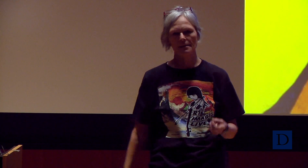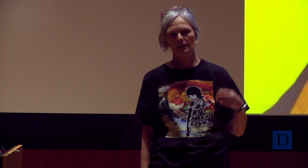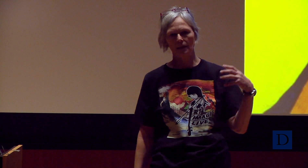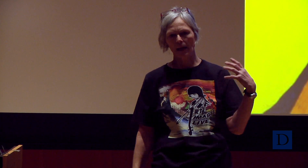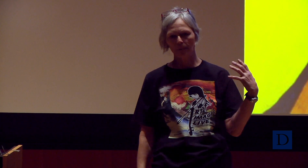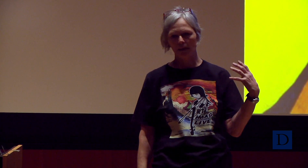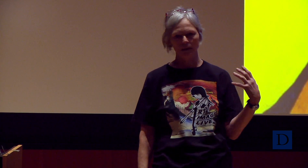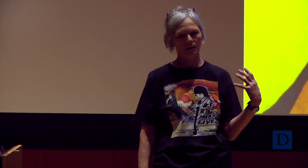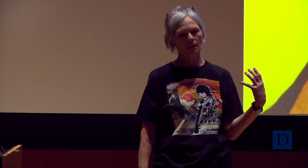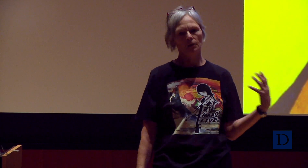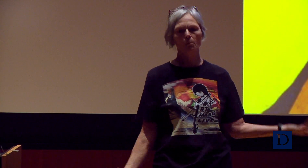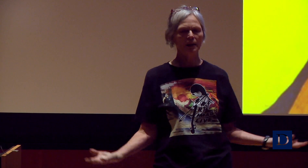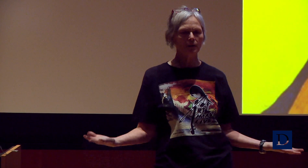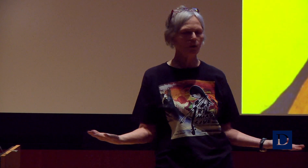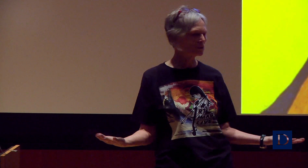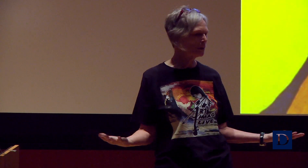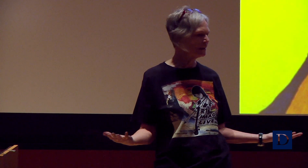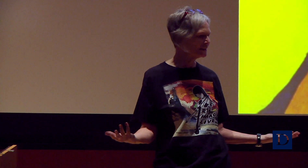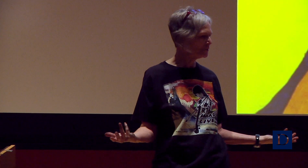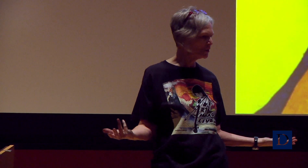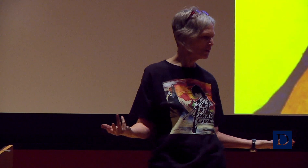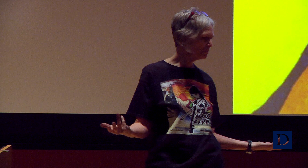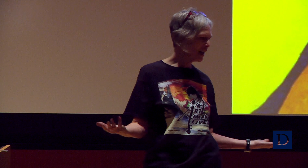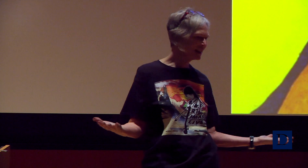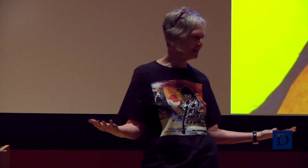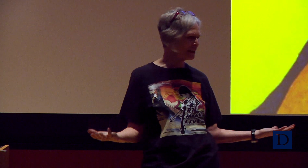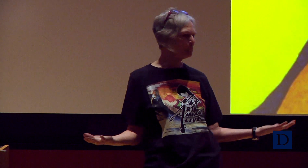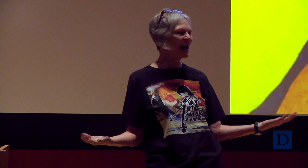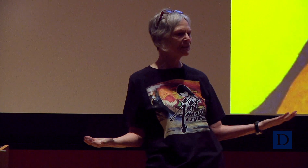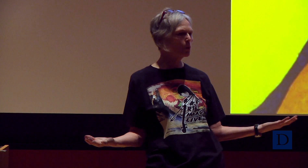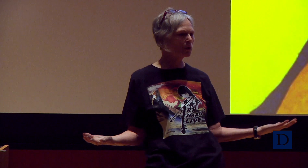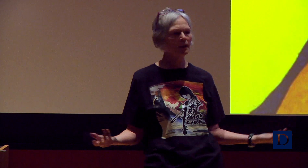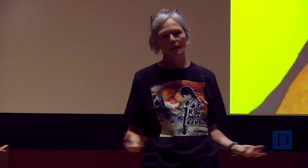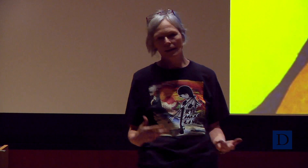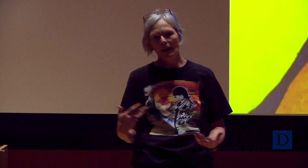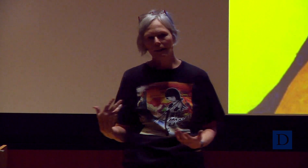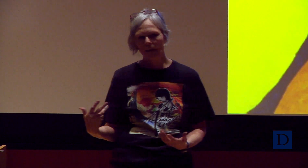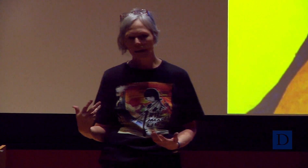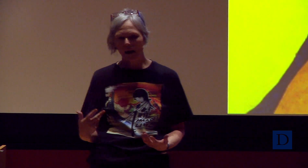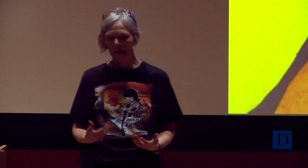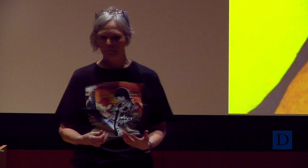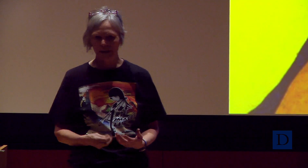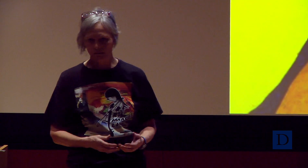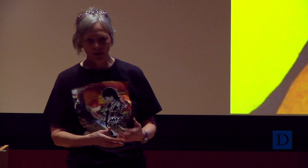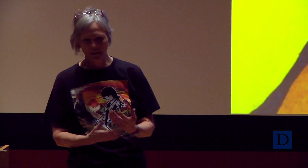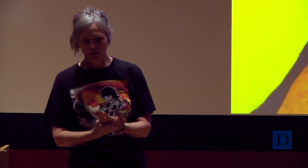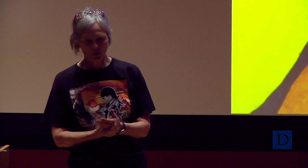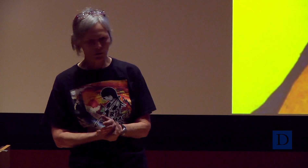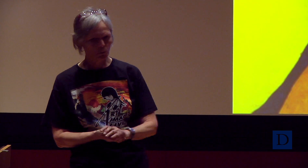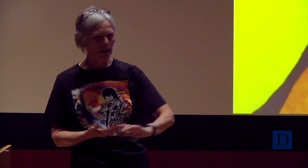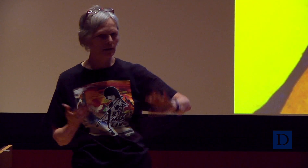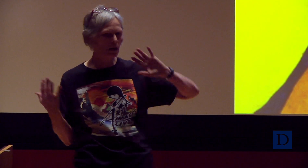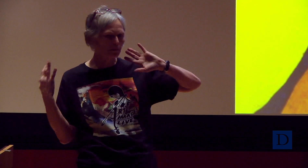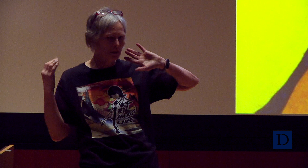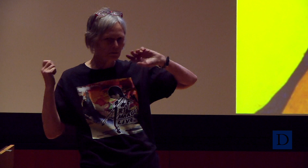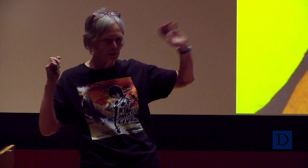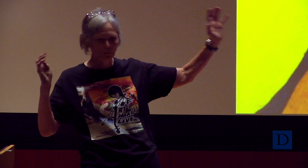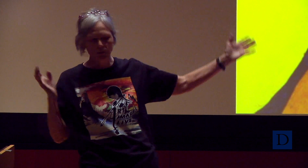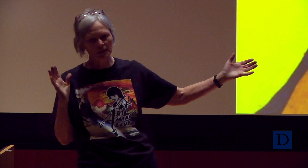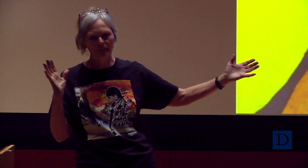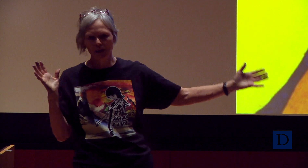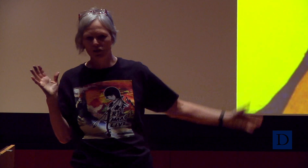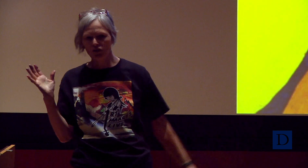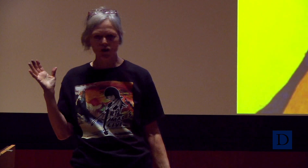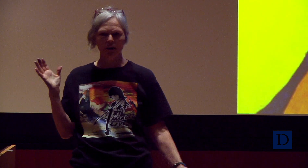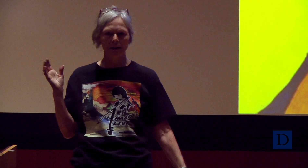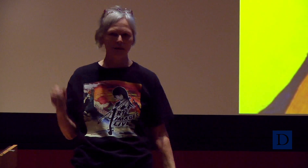adapting. Nobody knows me, you know? I came in the back door. And then I’ve been invited to do red carpet big music events in Charlotte